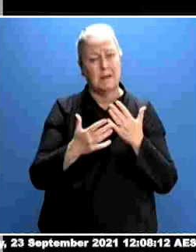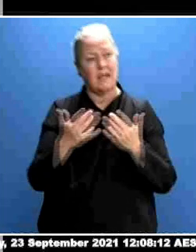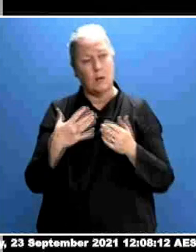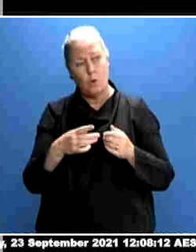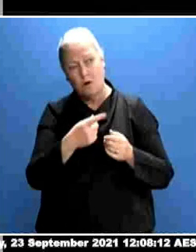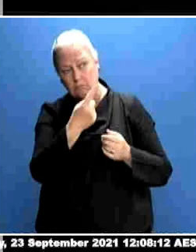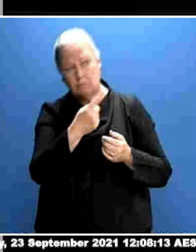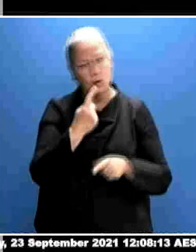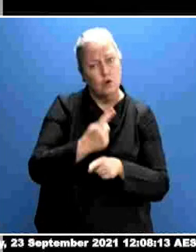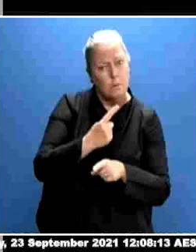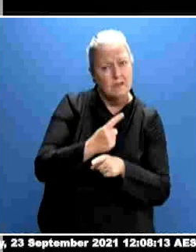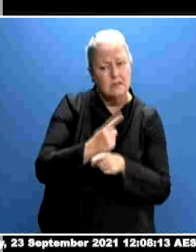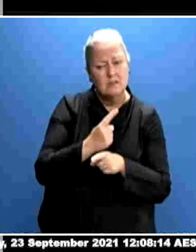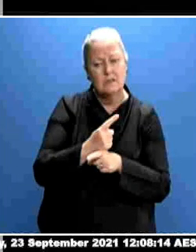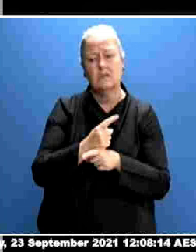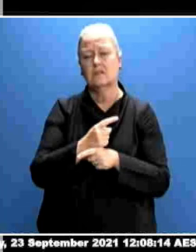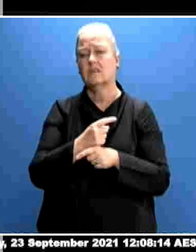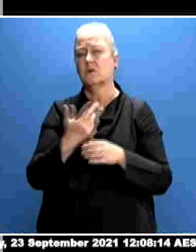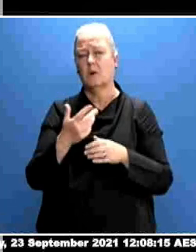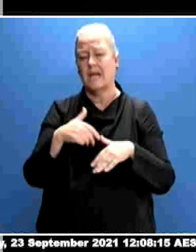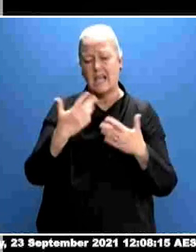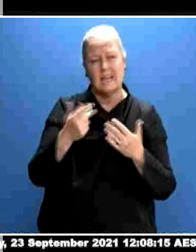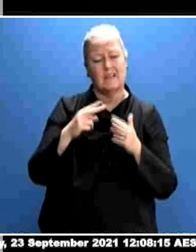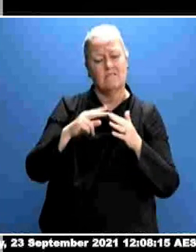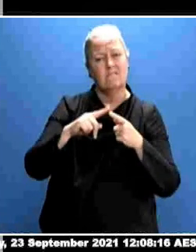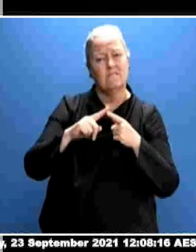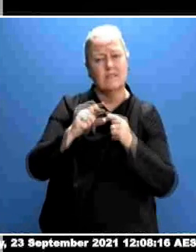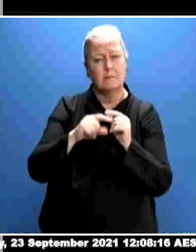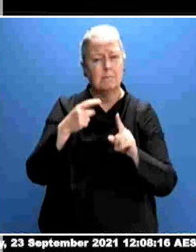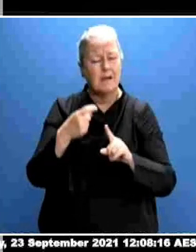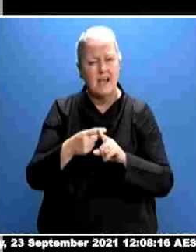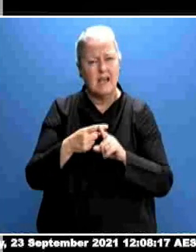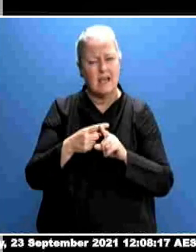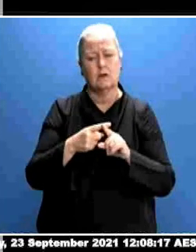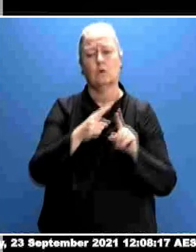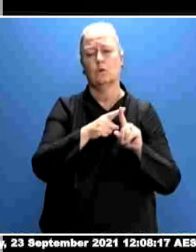how it came about that NAAJA was writing back with the Commission back to Territory Families.